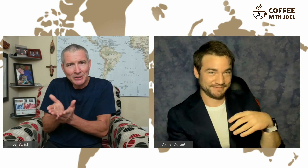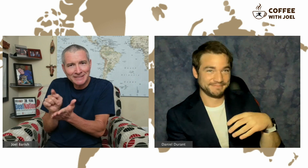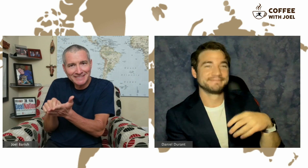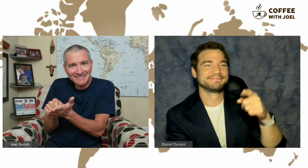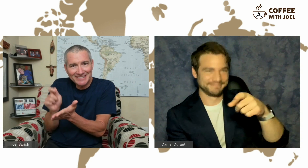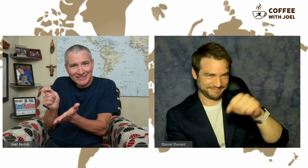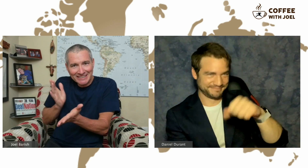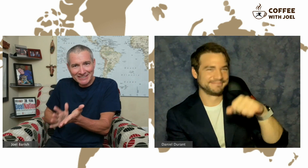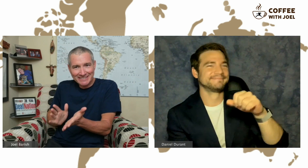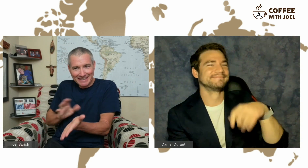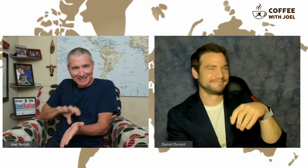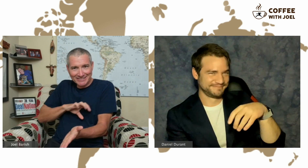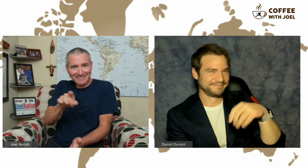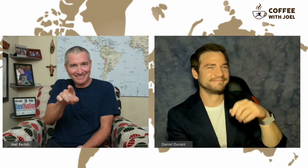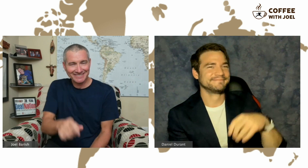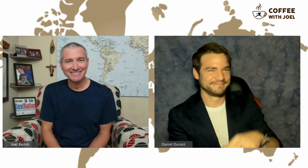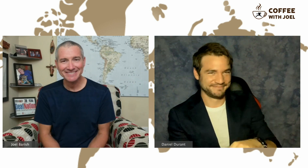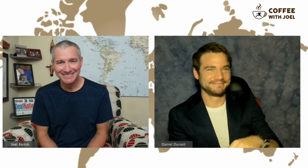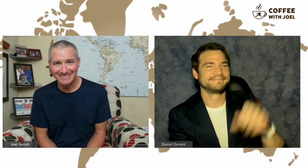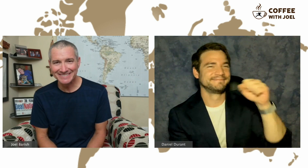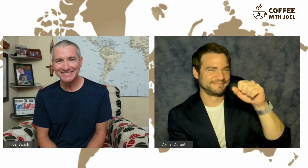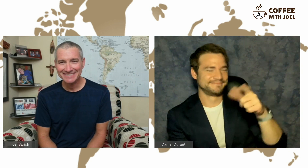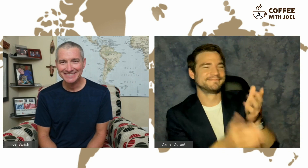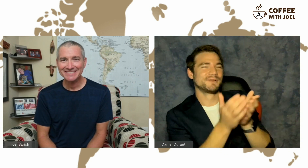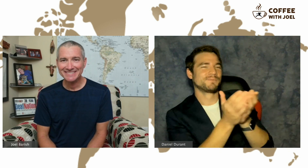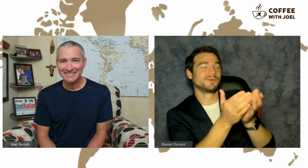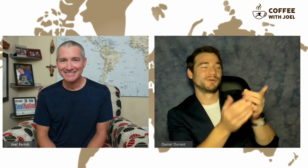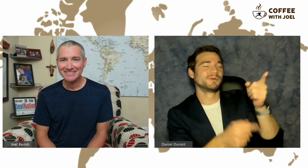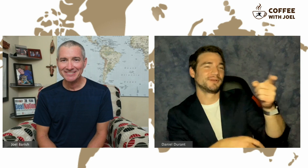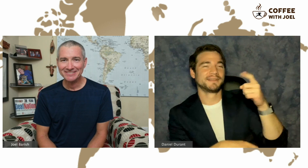Your character was a fisherman. Yes.